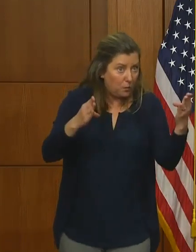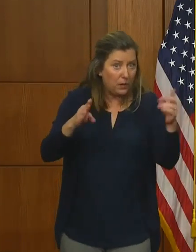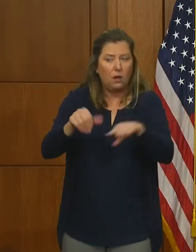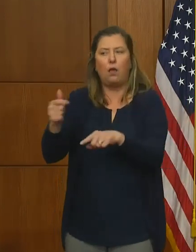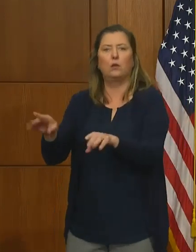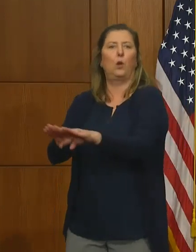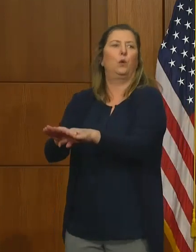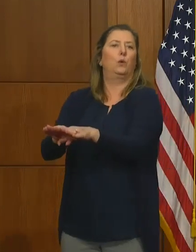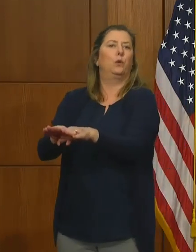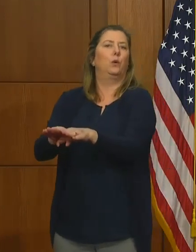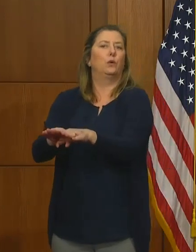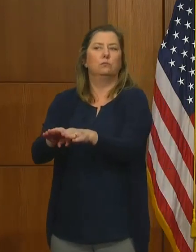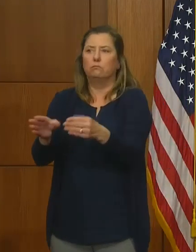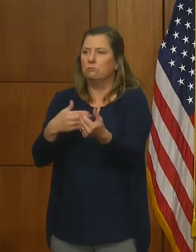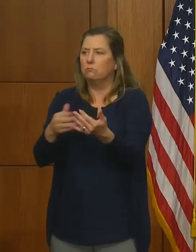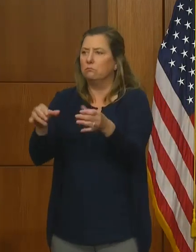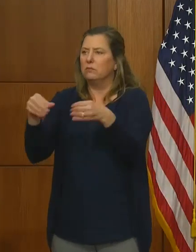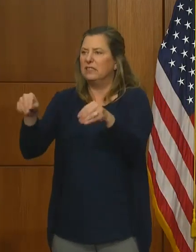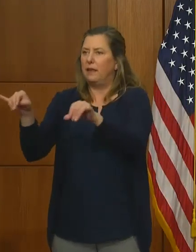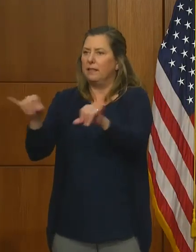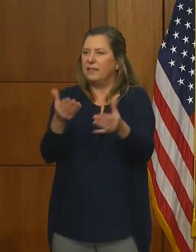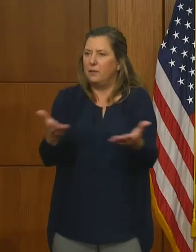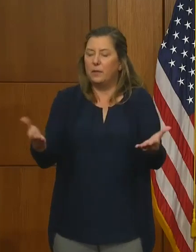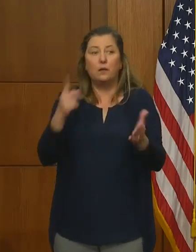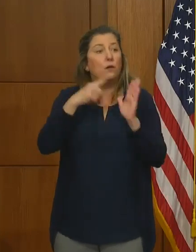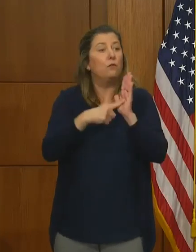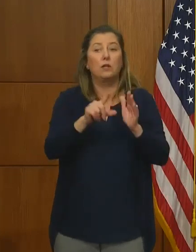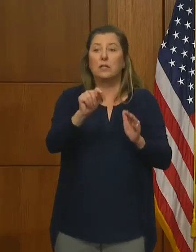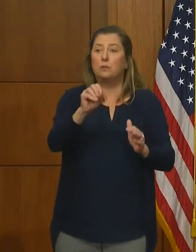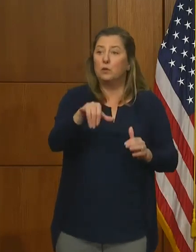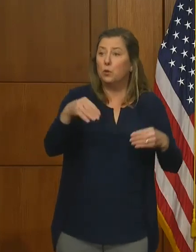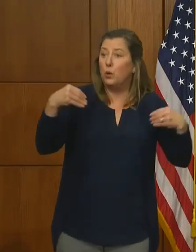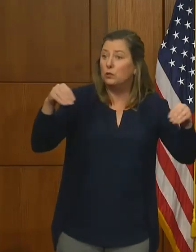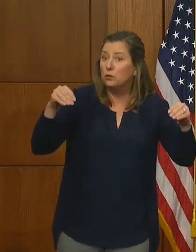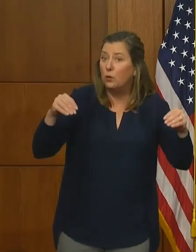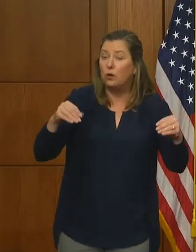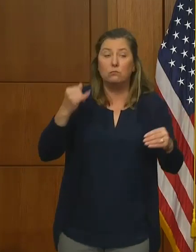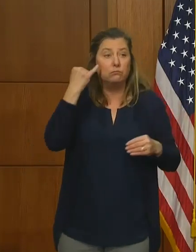DELIBERATELY WHICH BUSINESSES CAN OPEN. AND WHICH ONES WILL